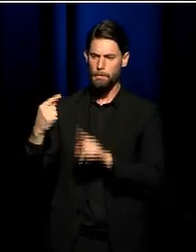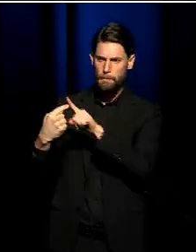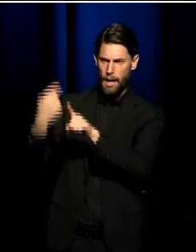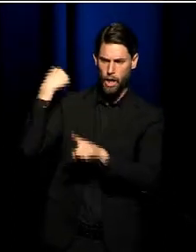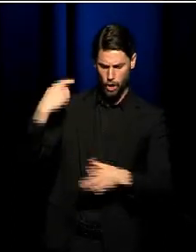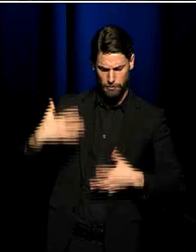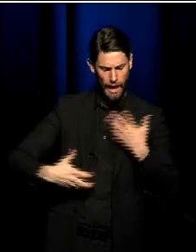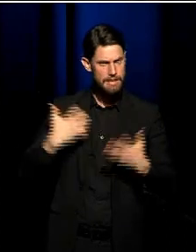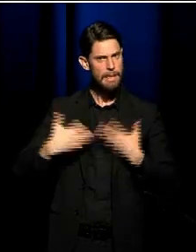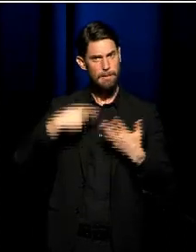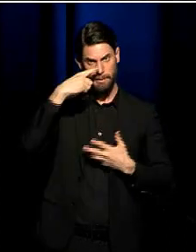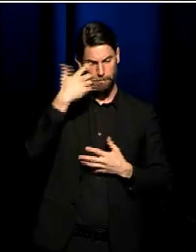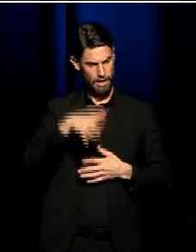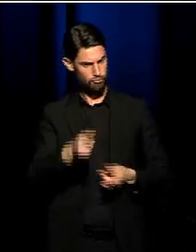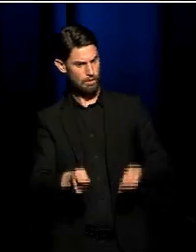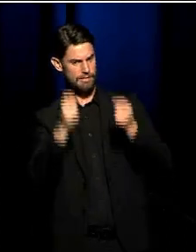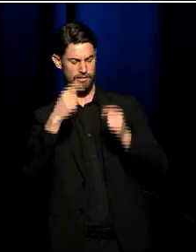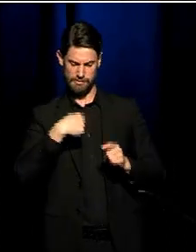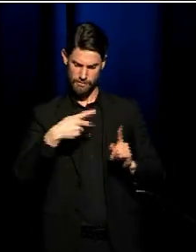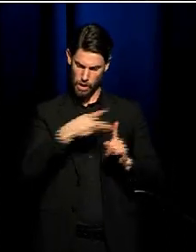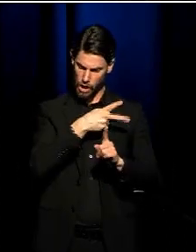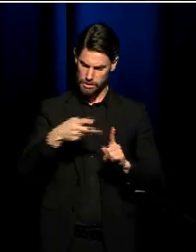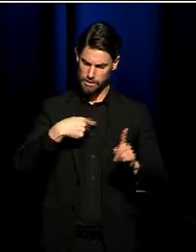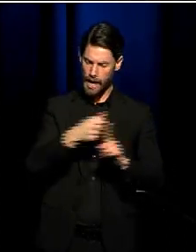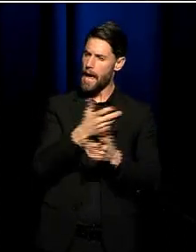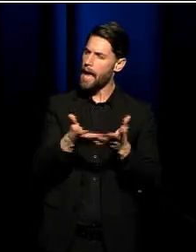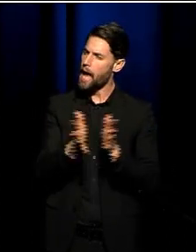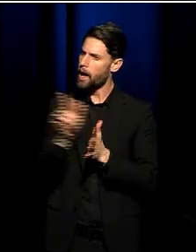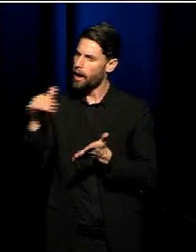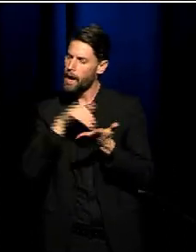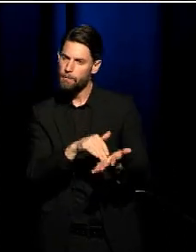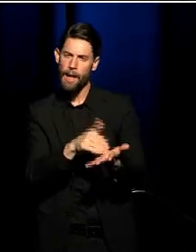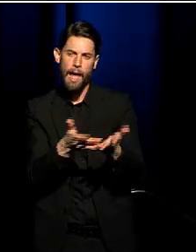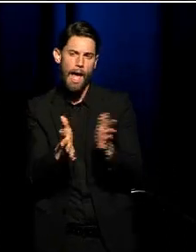incidents of violence abuse neglect and exploitation of people with disability